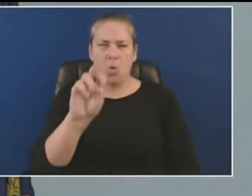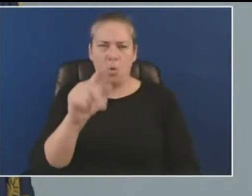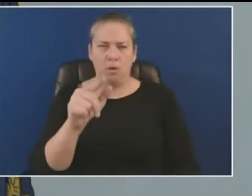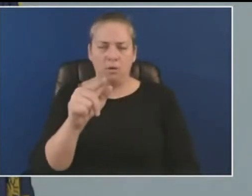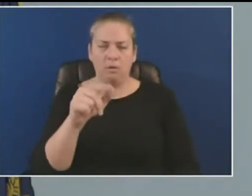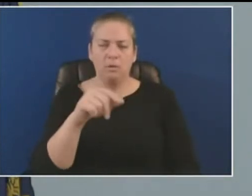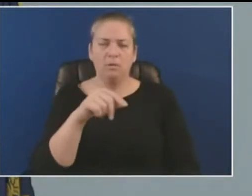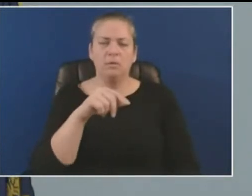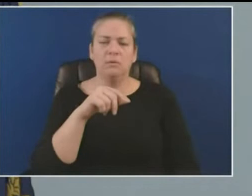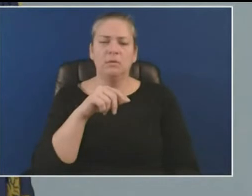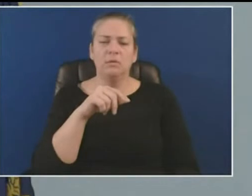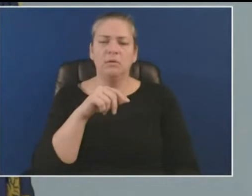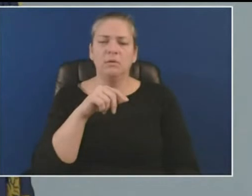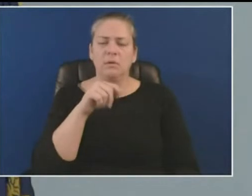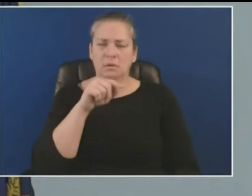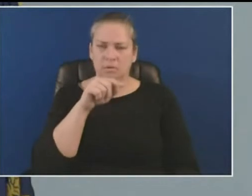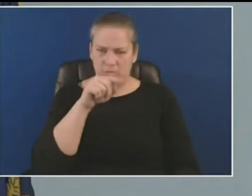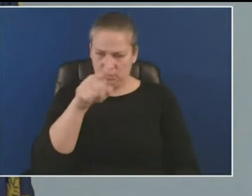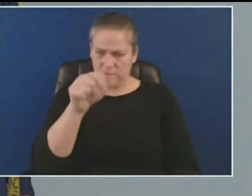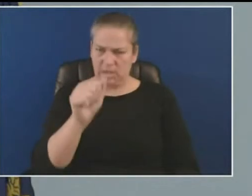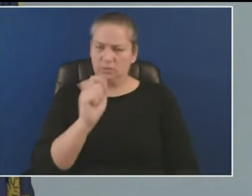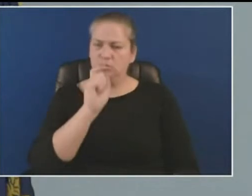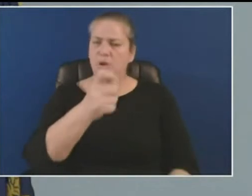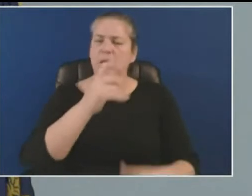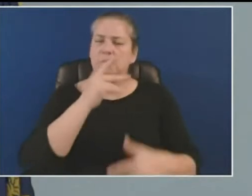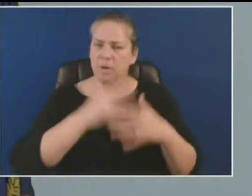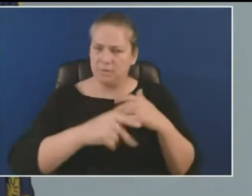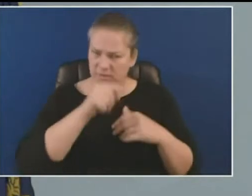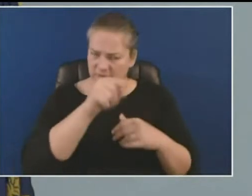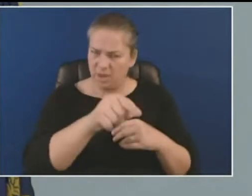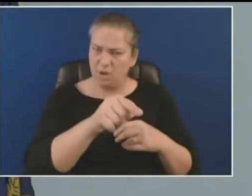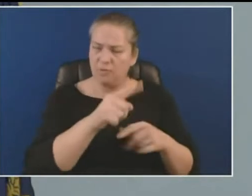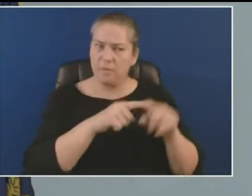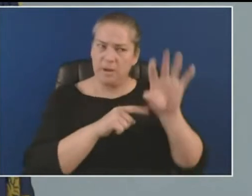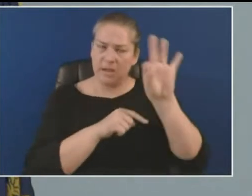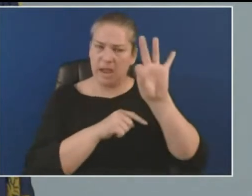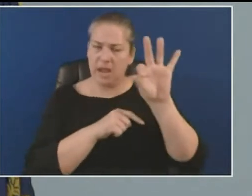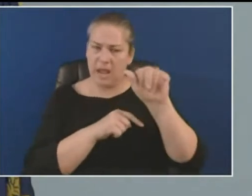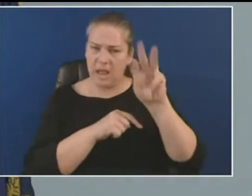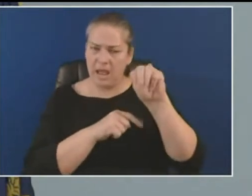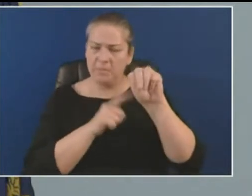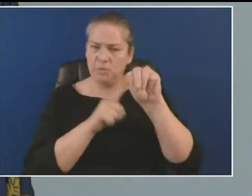Available. From 9:00 AM to 3:00 PM.